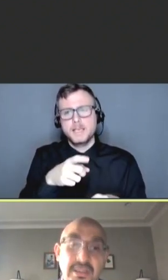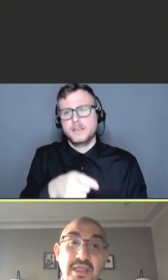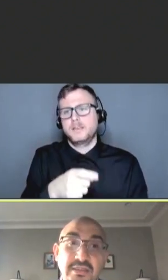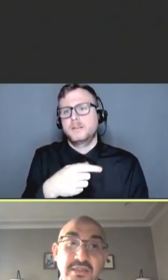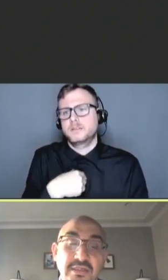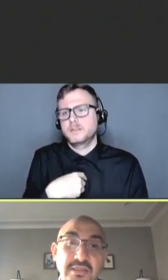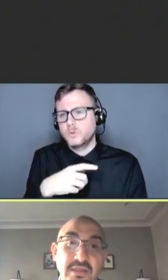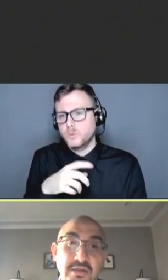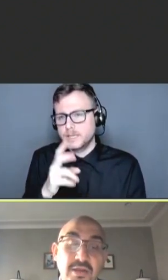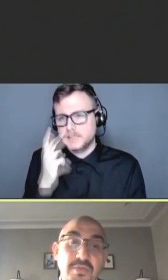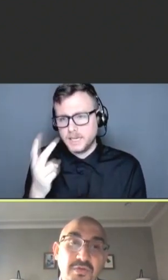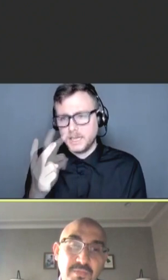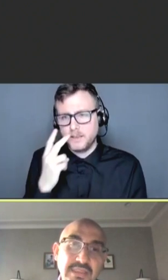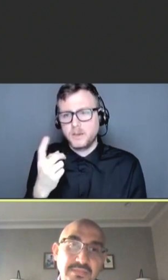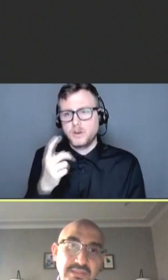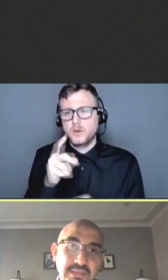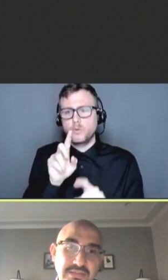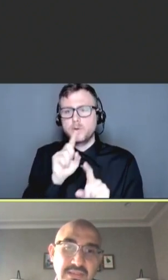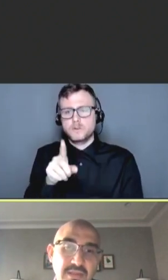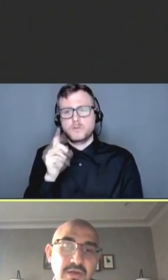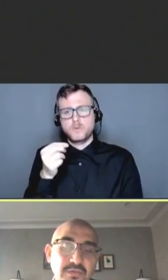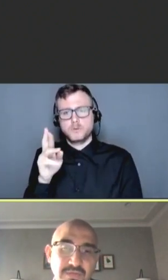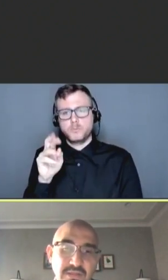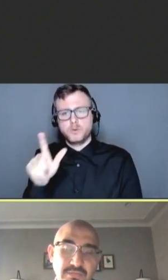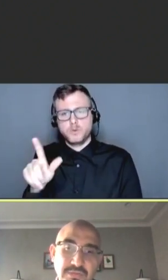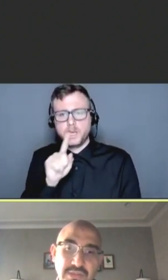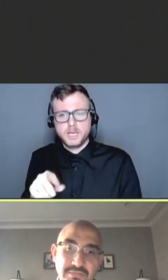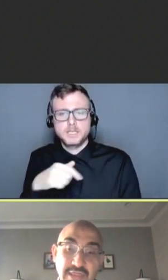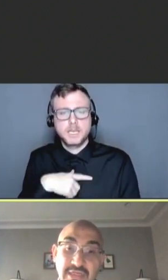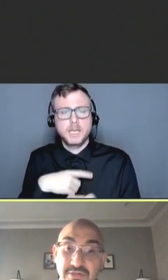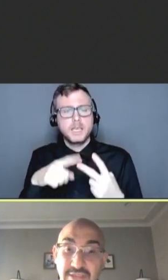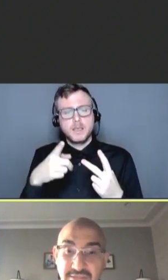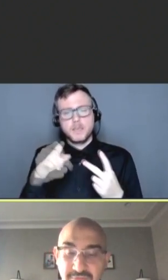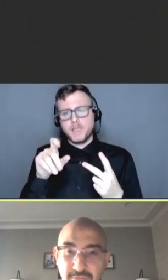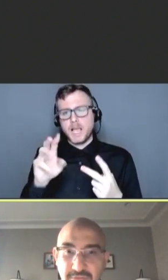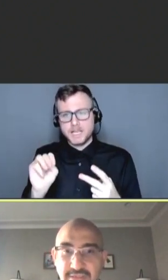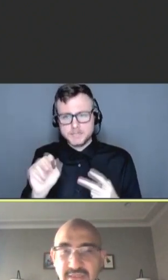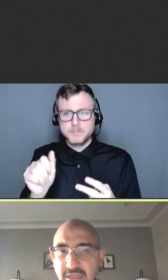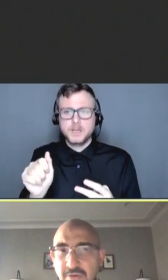And then, the number of plasma cells that came out of that was even increased frequency. And now,